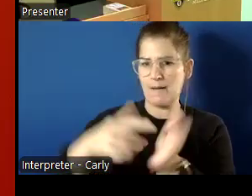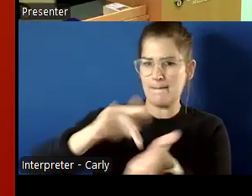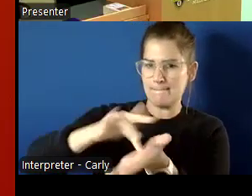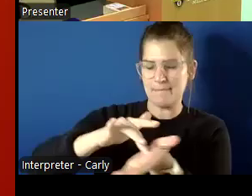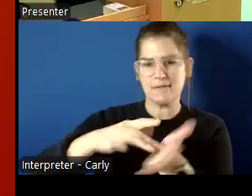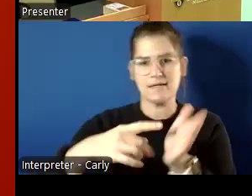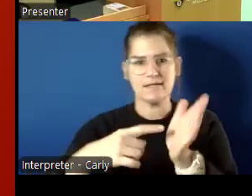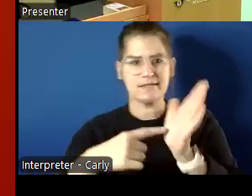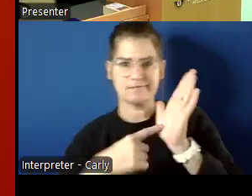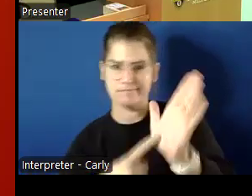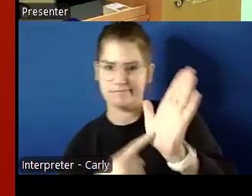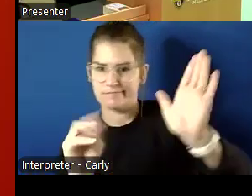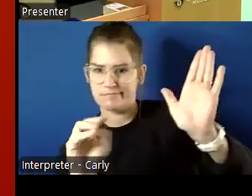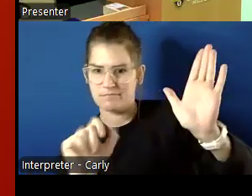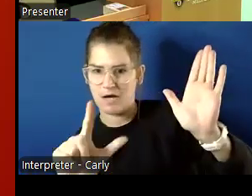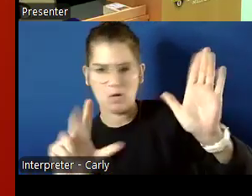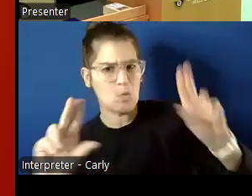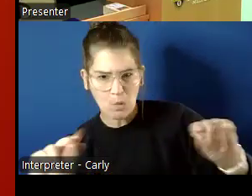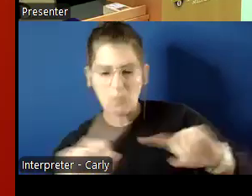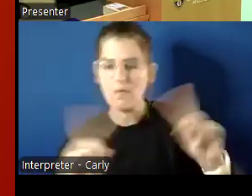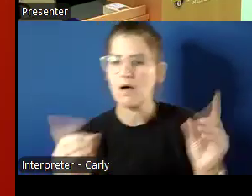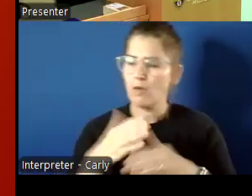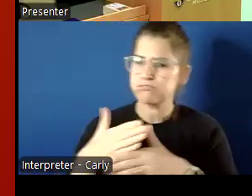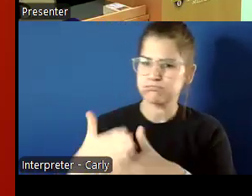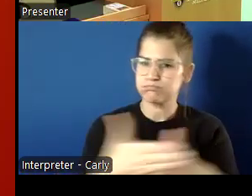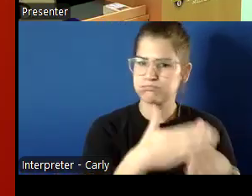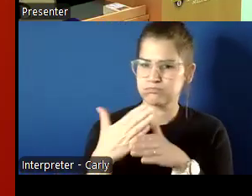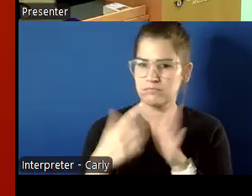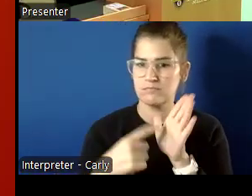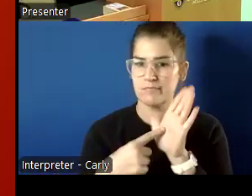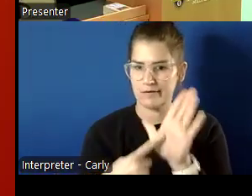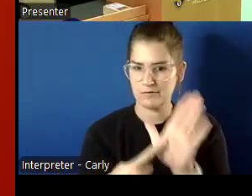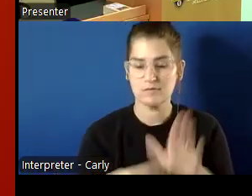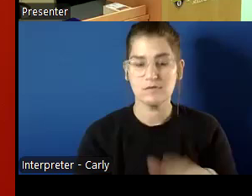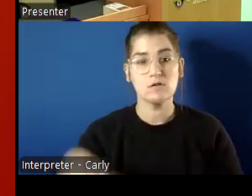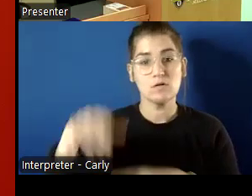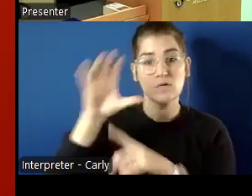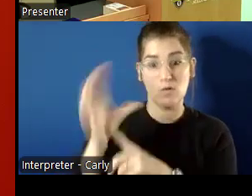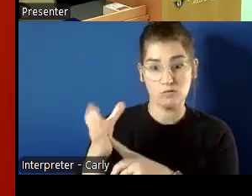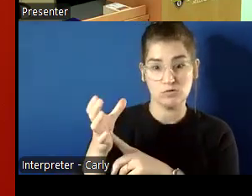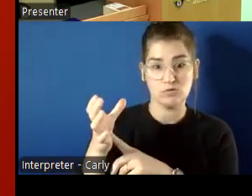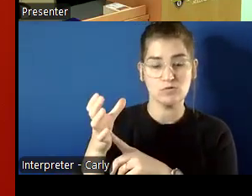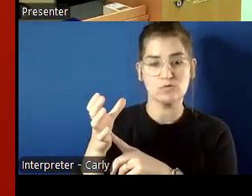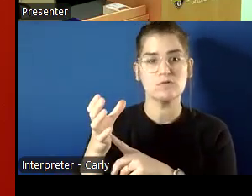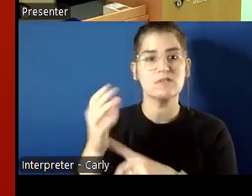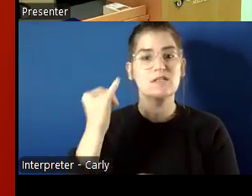believe it is a sharable model that counter excuse me culture um when treated as background is seen